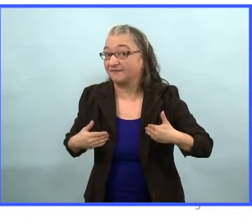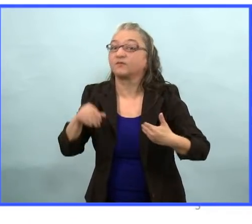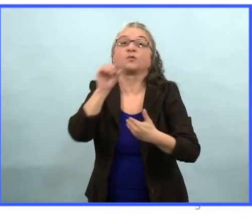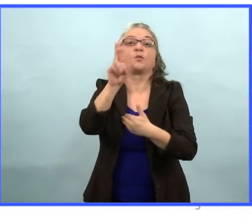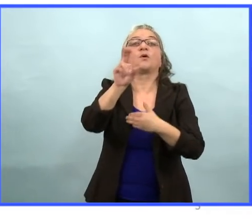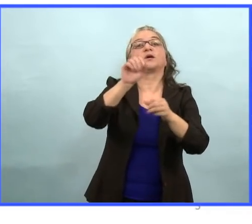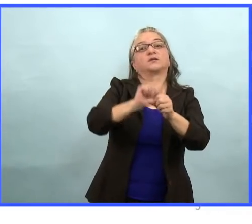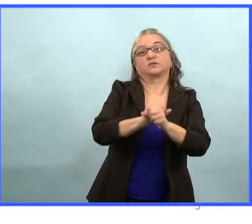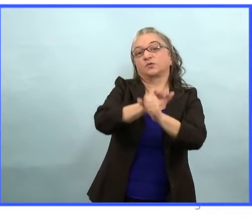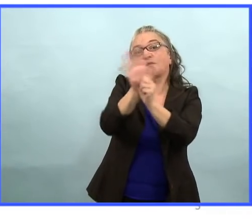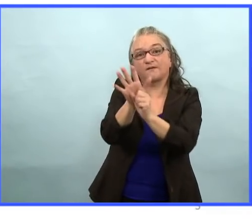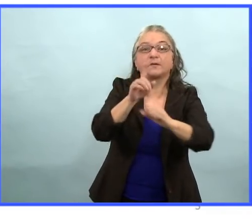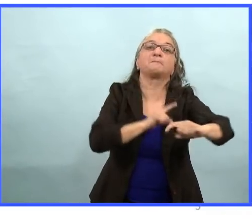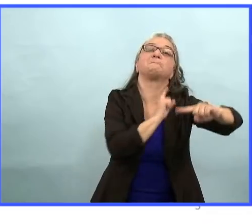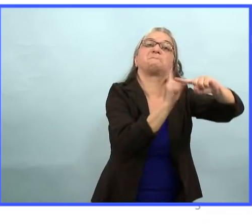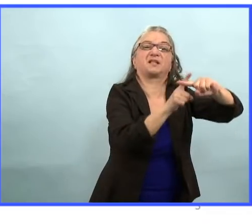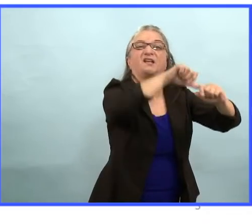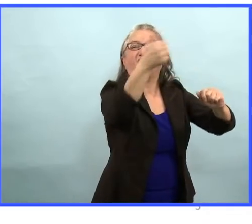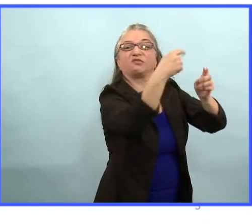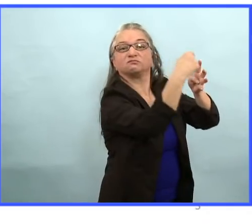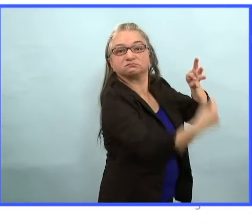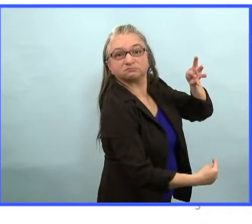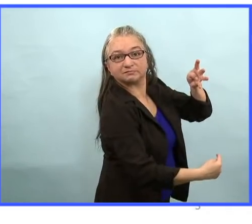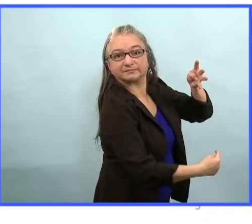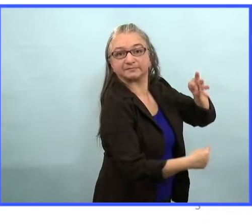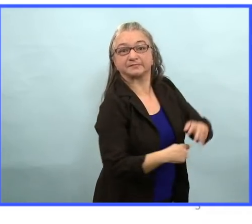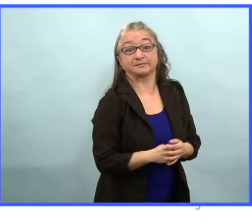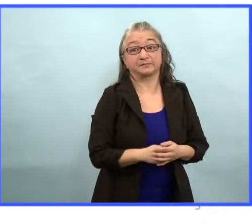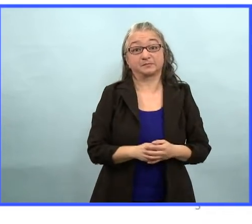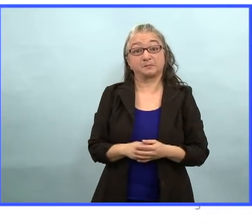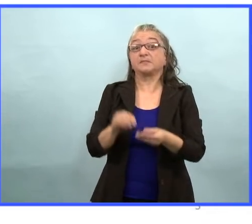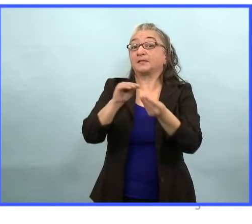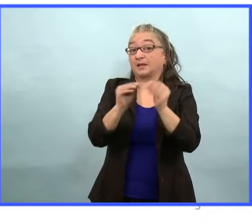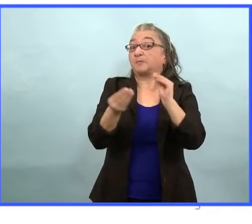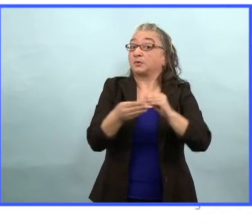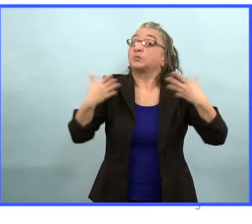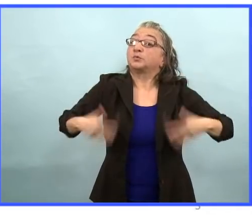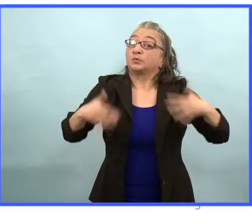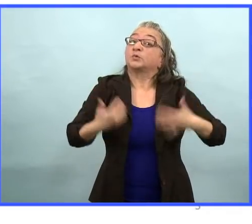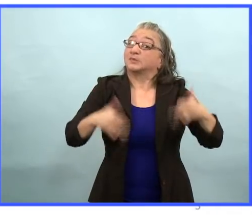the number remains well above pre-pandemic levels and places a strain on our staff and